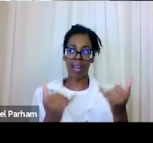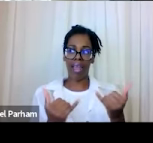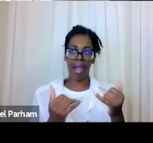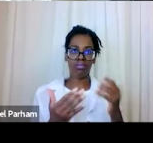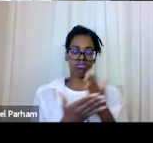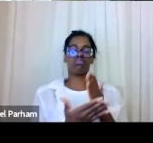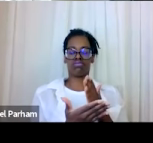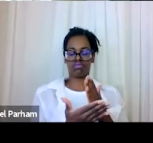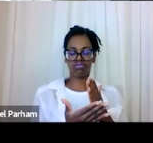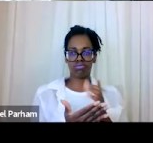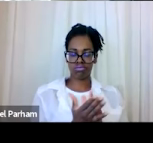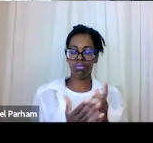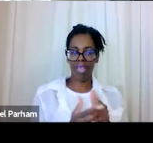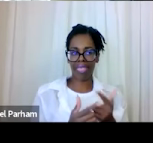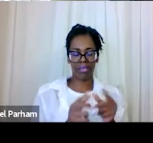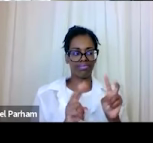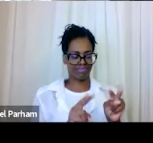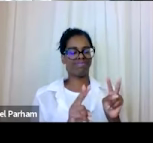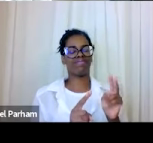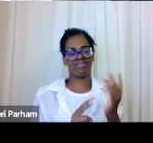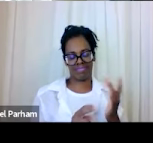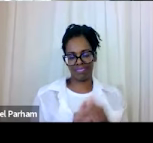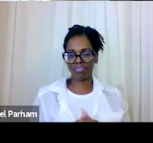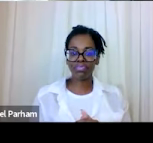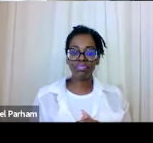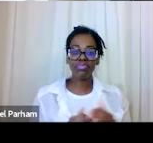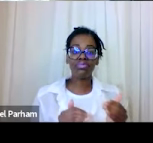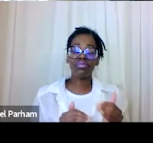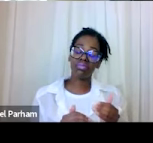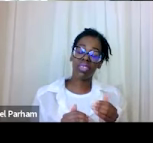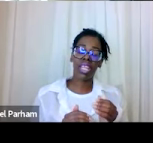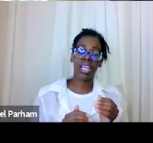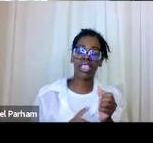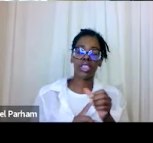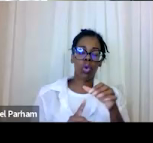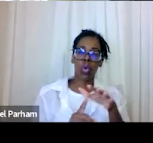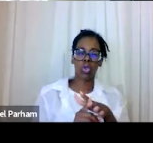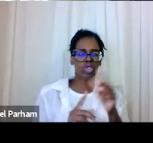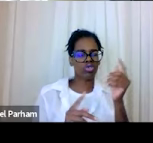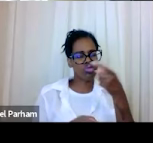and there might be judgment there. Exposure to traumatic events is very, very significant.